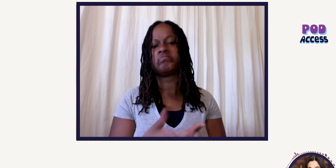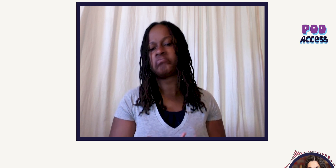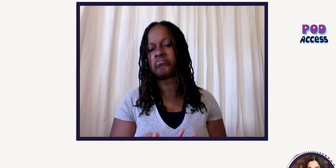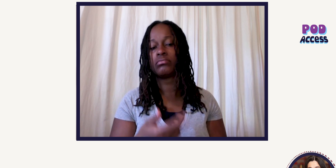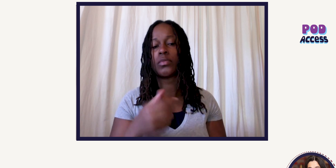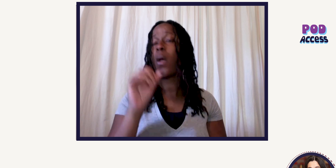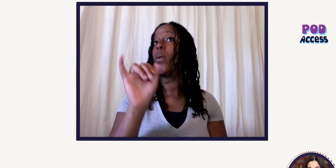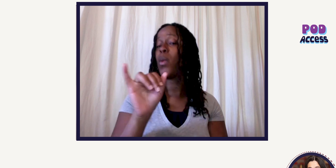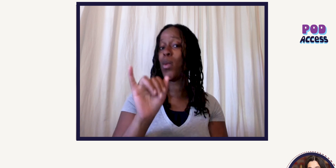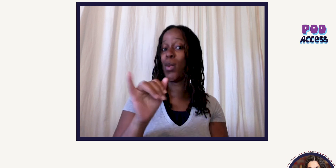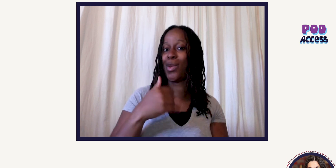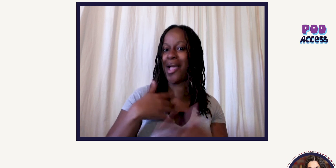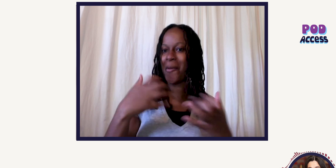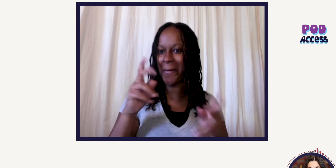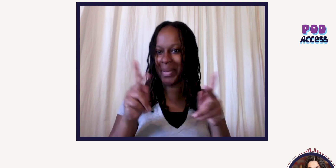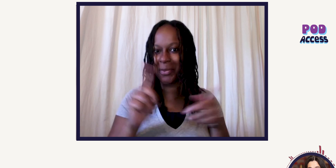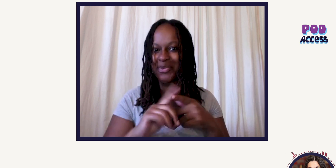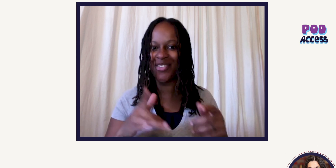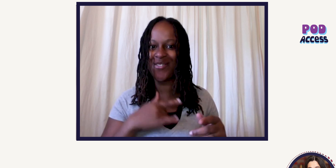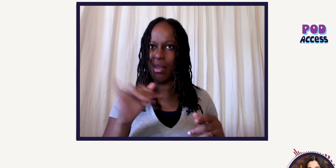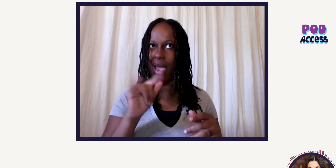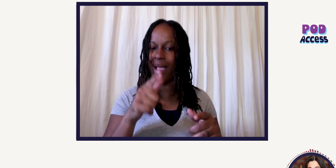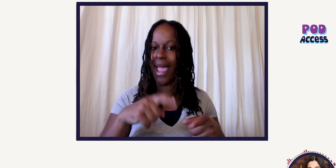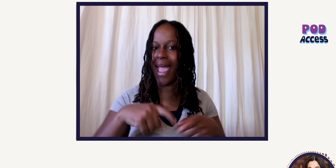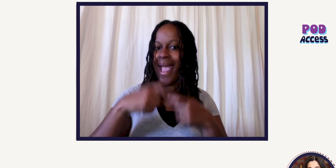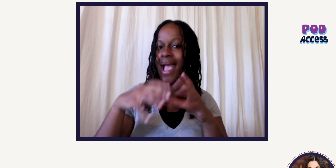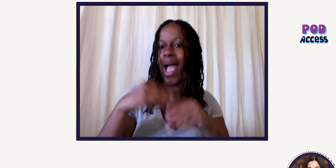with their friends,” okay. Well, you can use your language